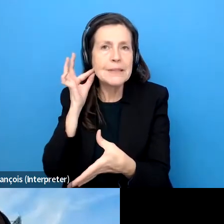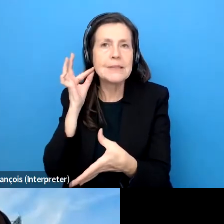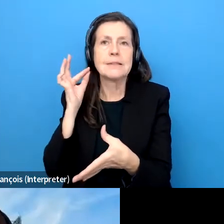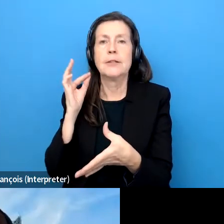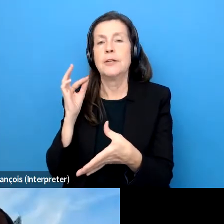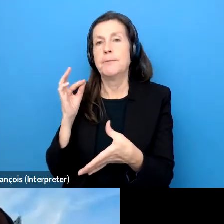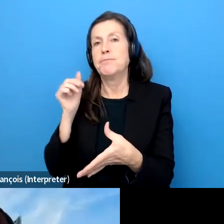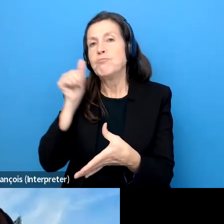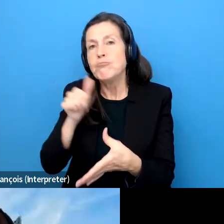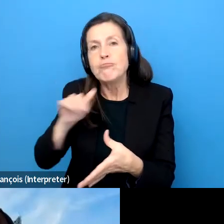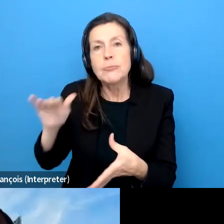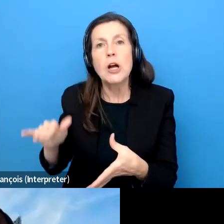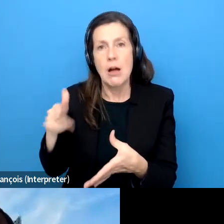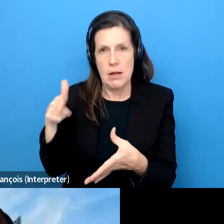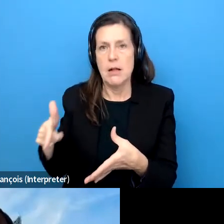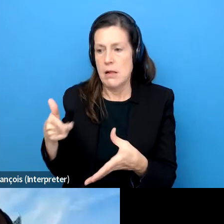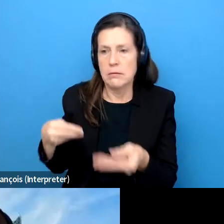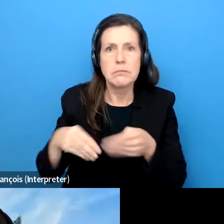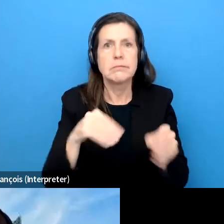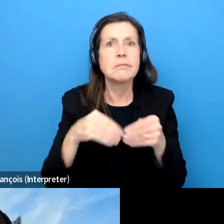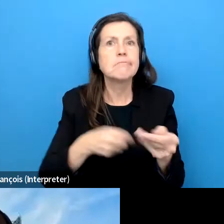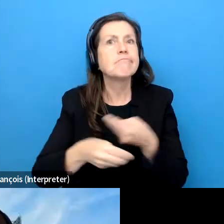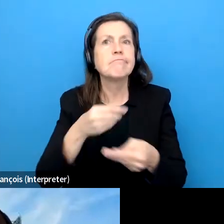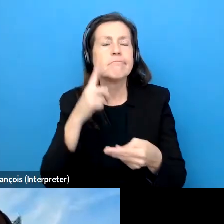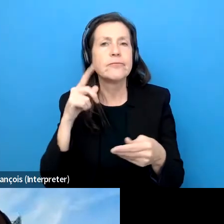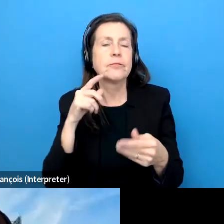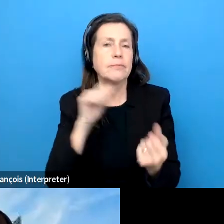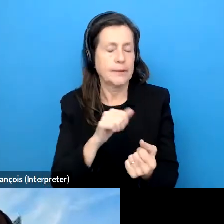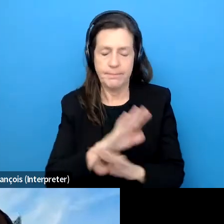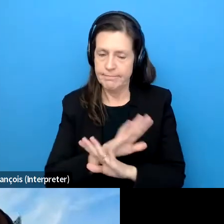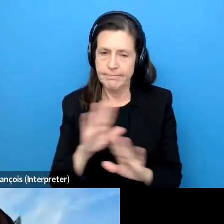The antitrafficking directive defines the position of vulnerability